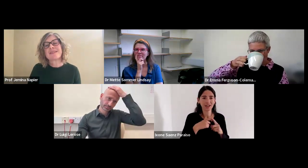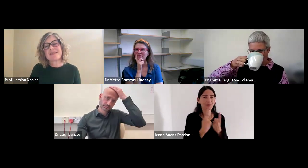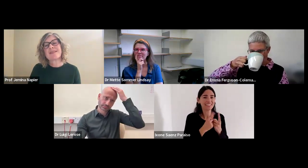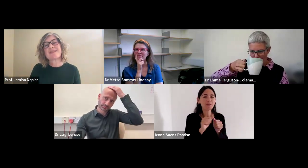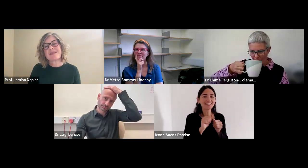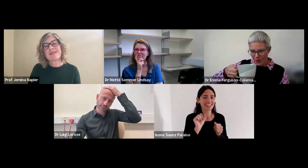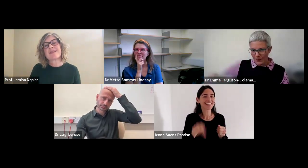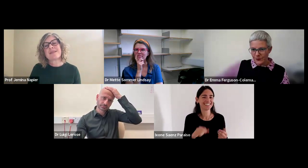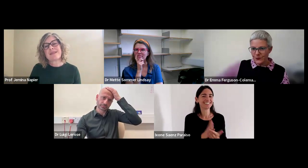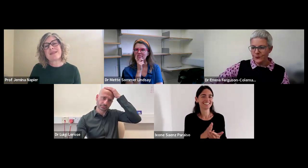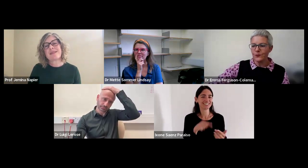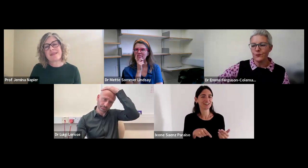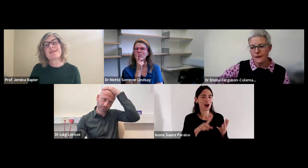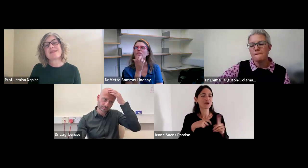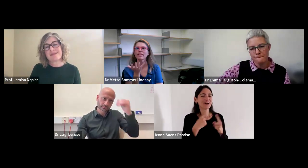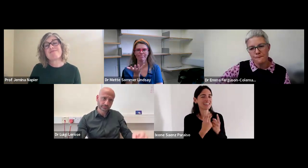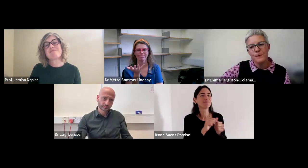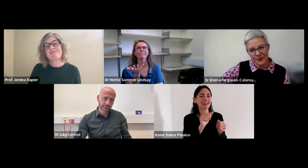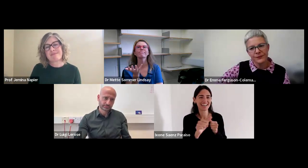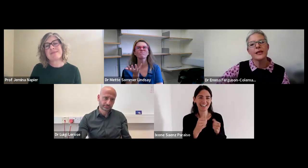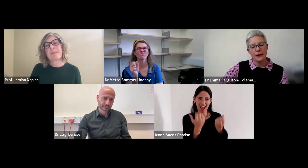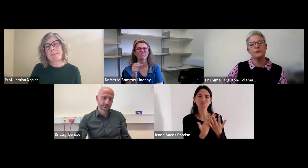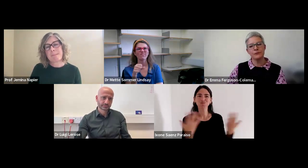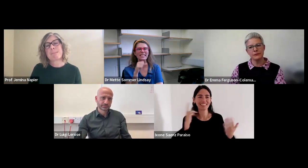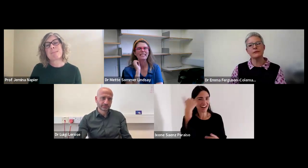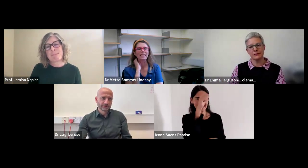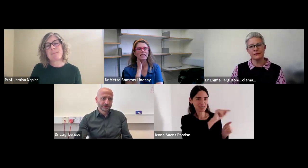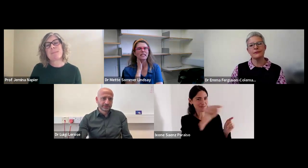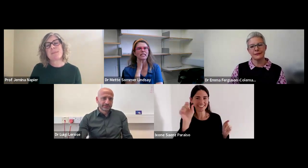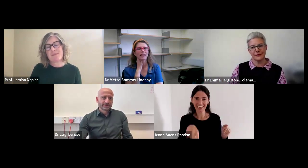where you're from, in the UK things, are absolutely better so much better,